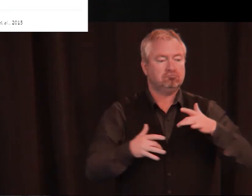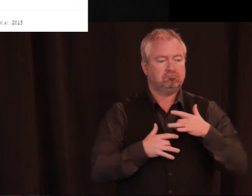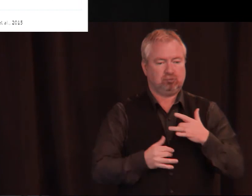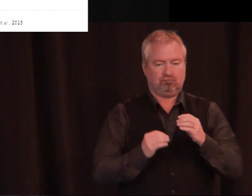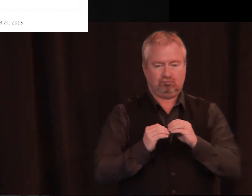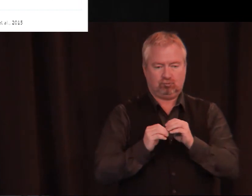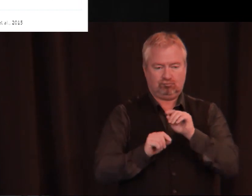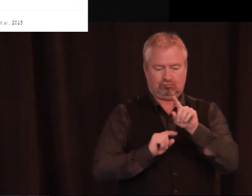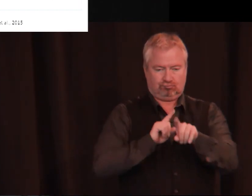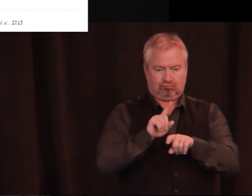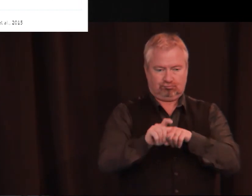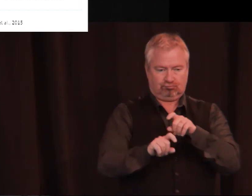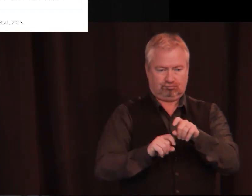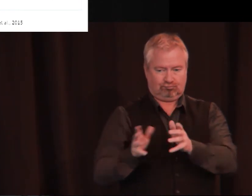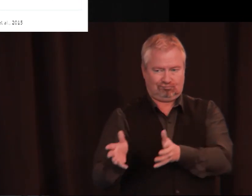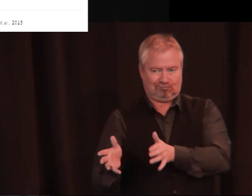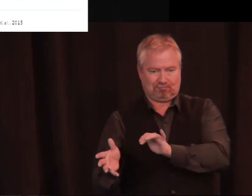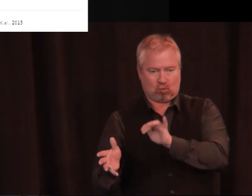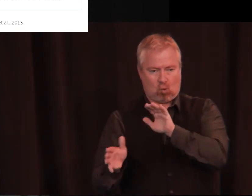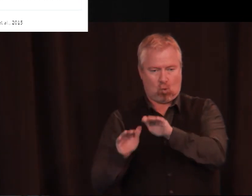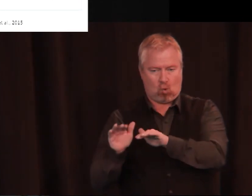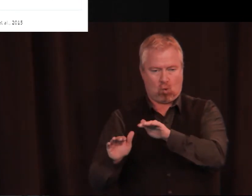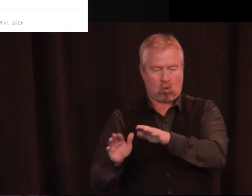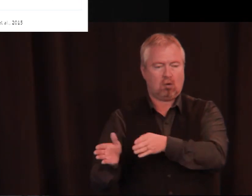compared to our children with typical hearing.